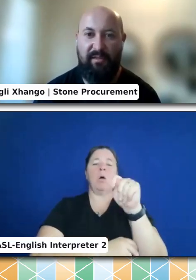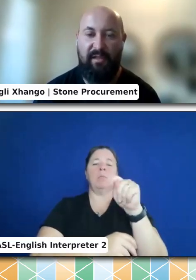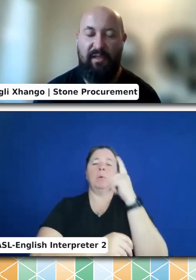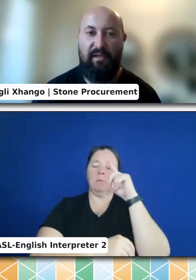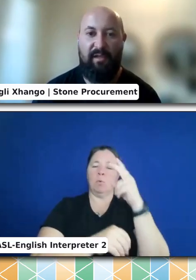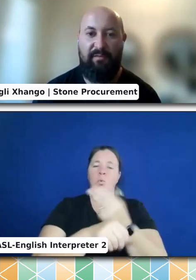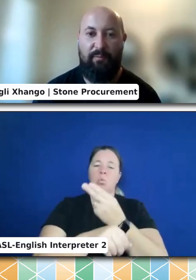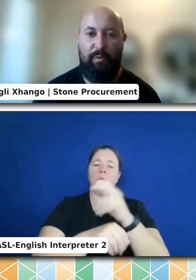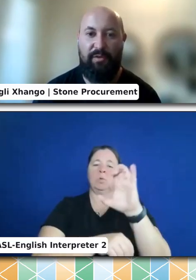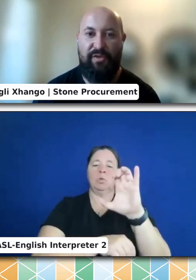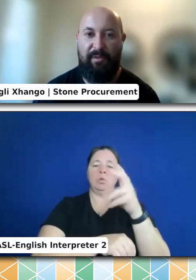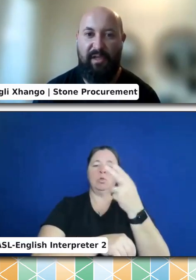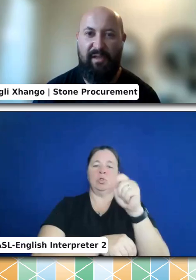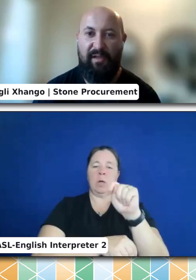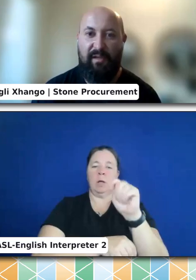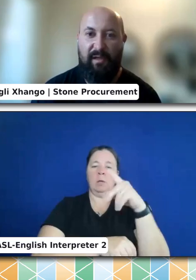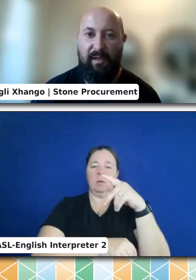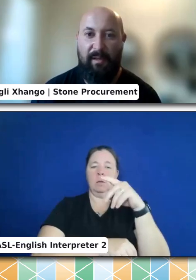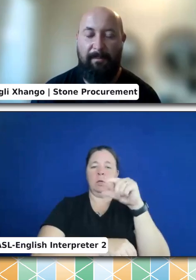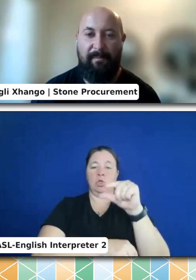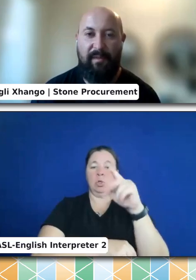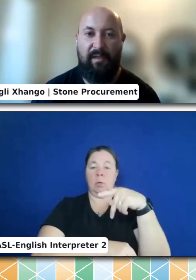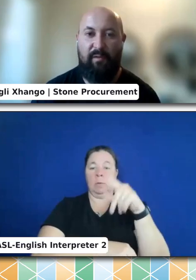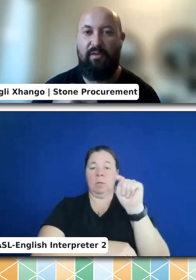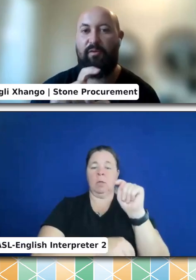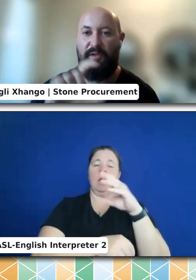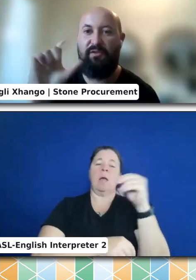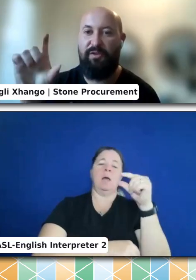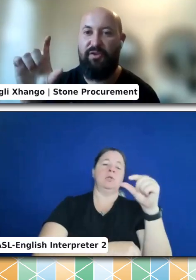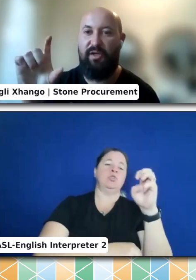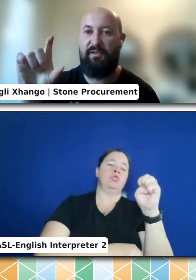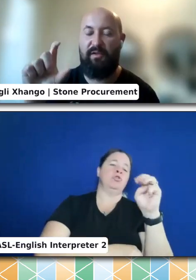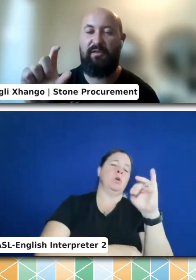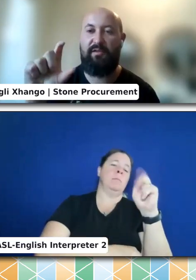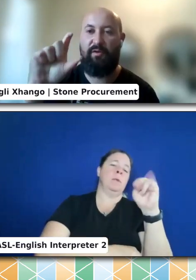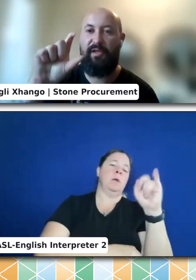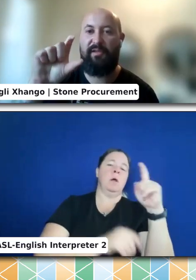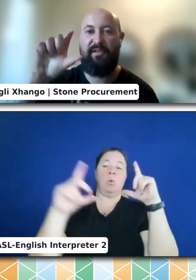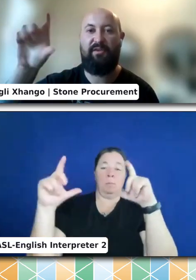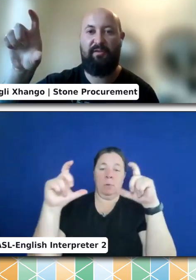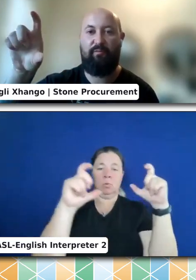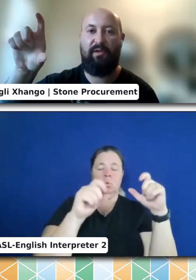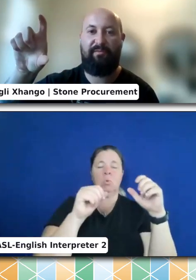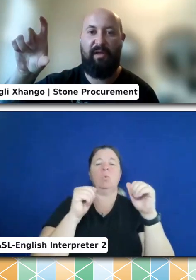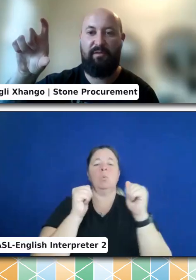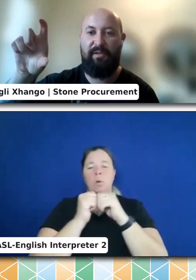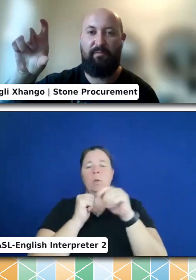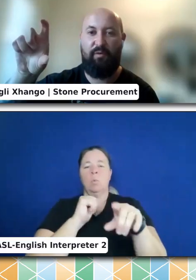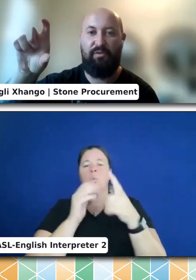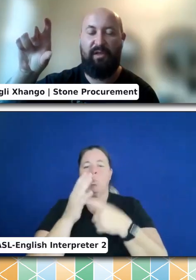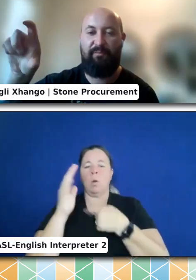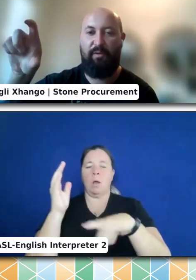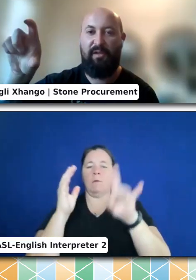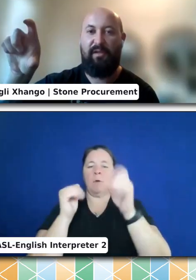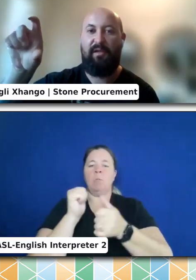Uh, for Gemini. Uh, along with screenshots on, okay, these are what I found to be the most helpful.